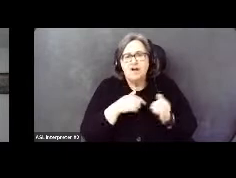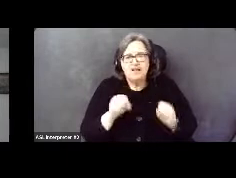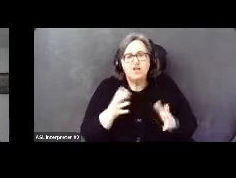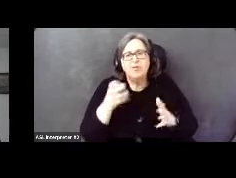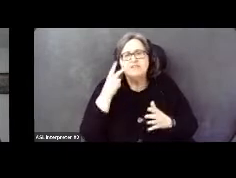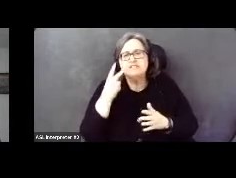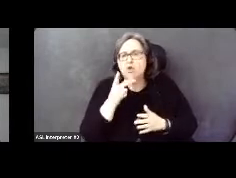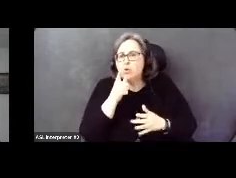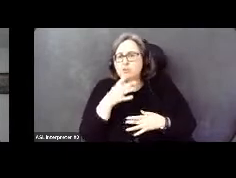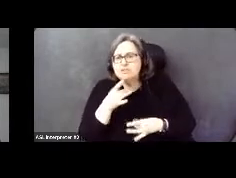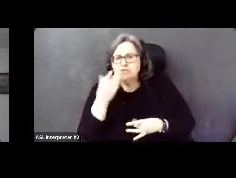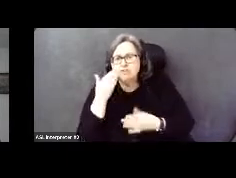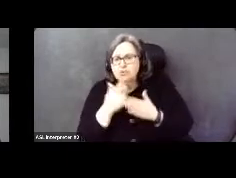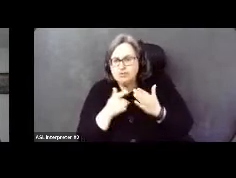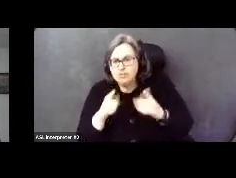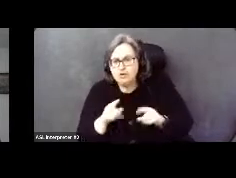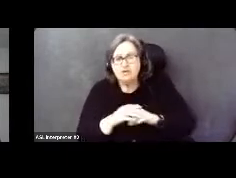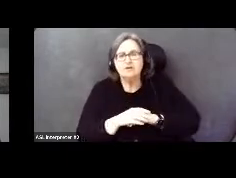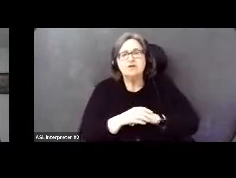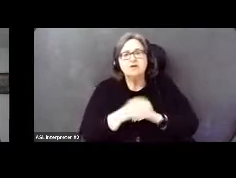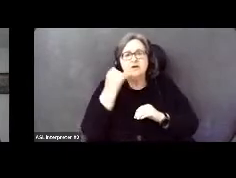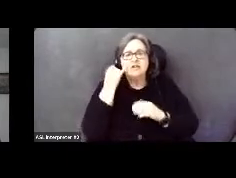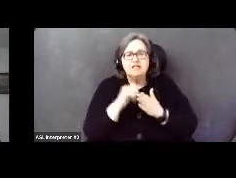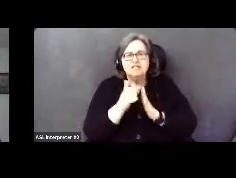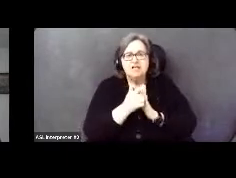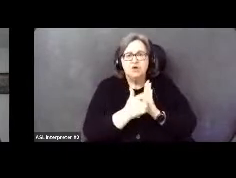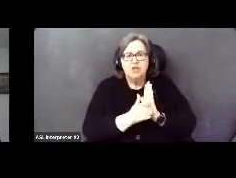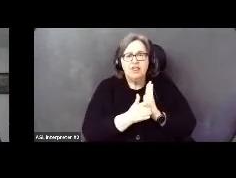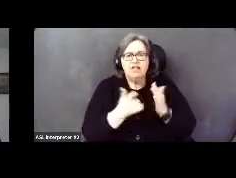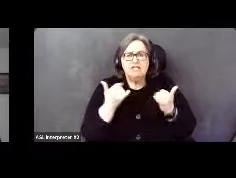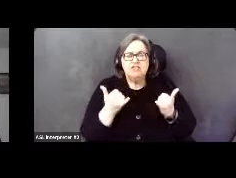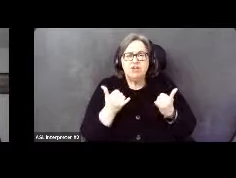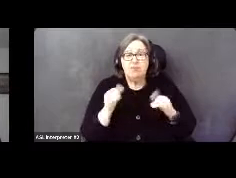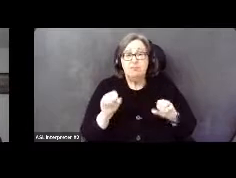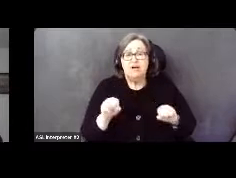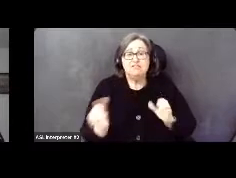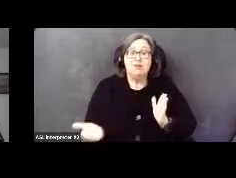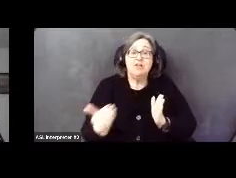know what's going on. The idea that the law is very possible again at the national level